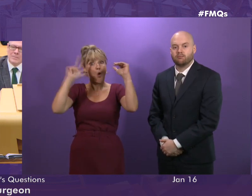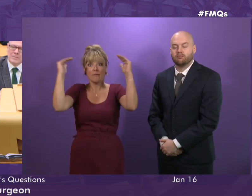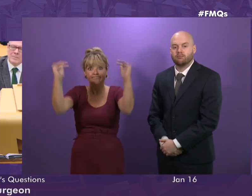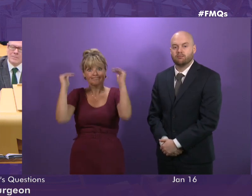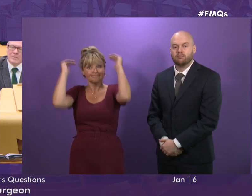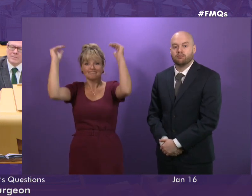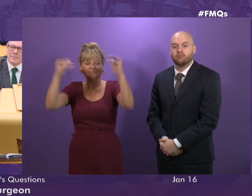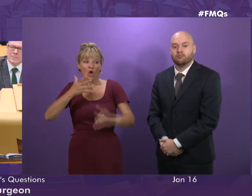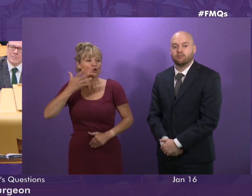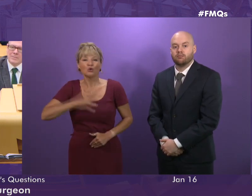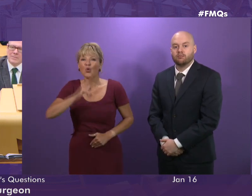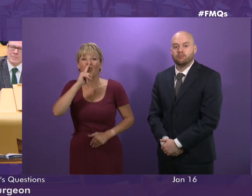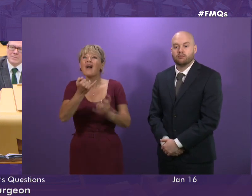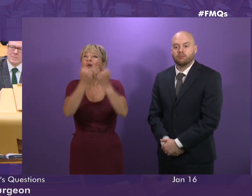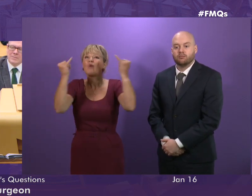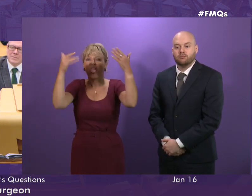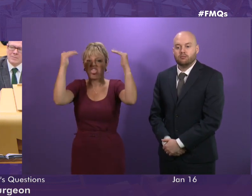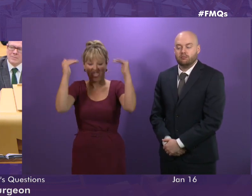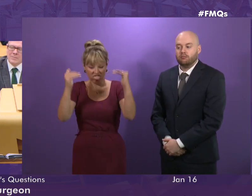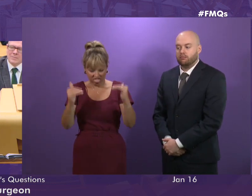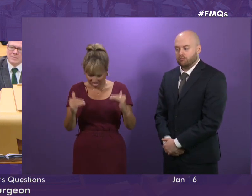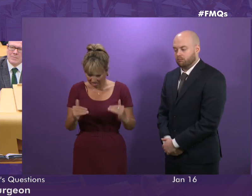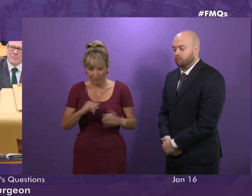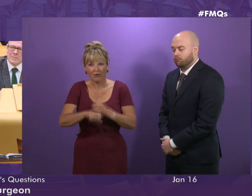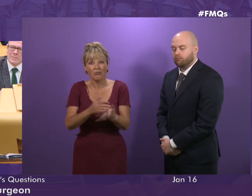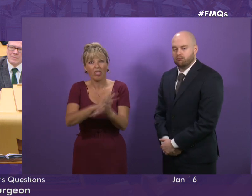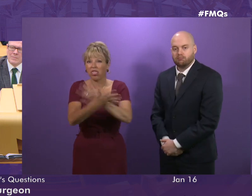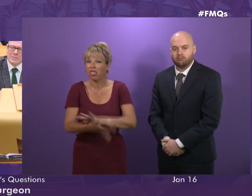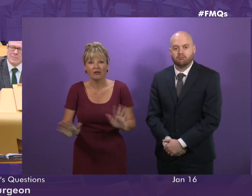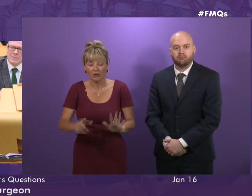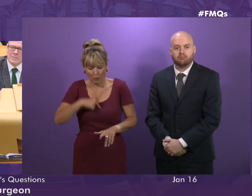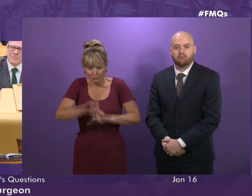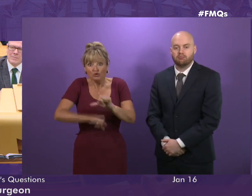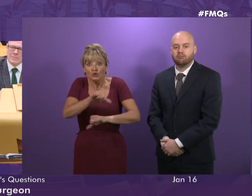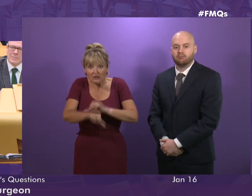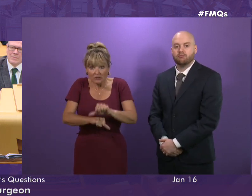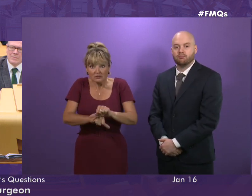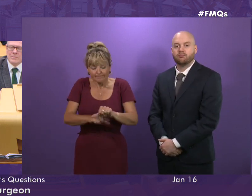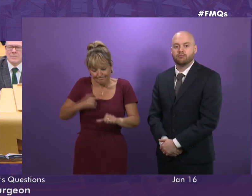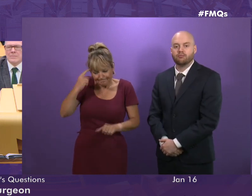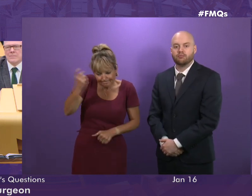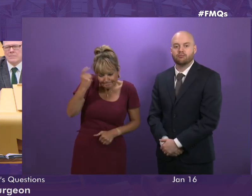want a race to the bottom. We are in the process of considering and deciding how we replace